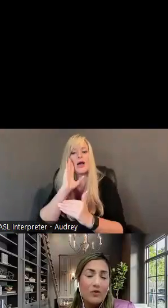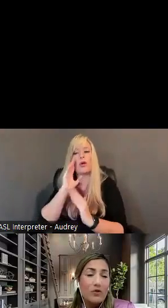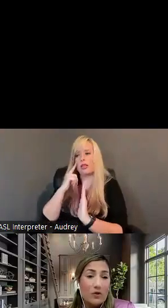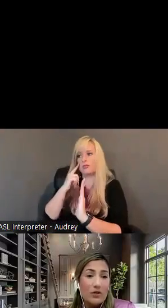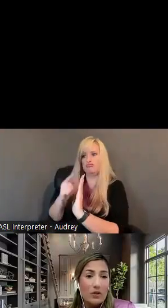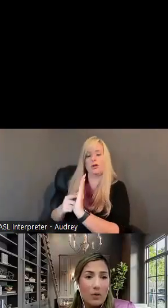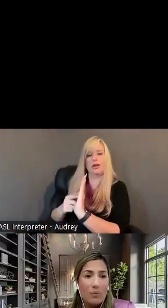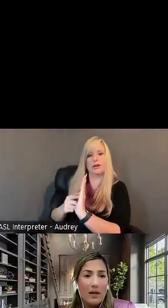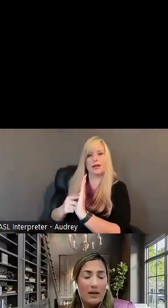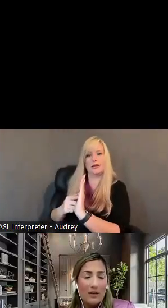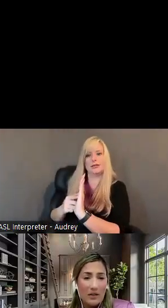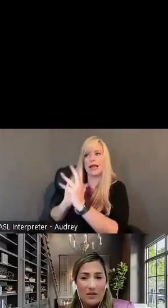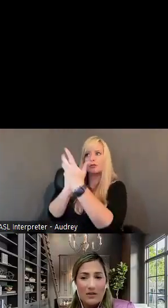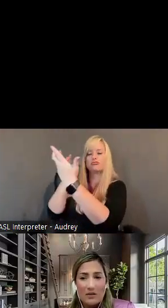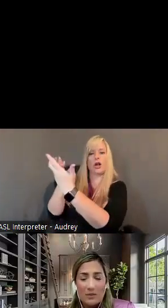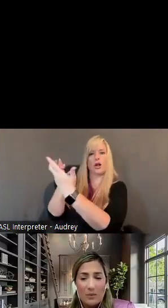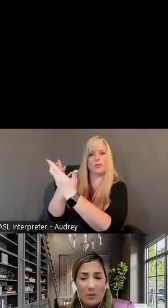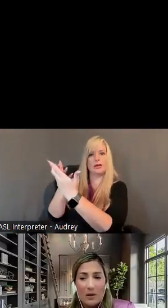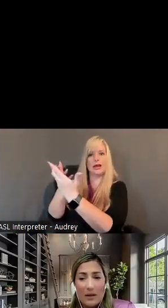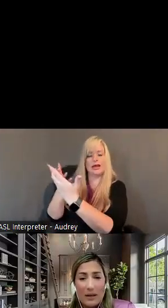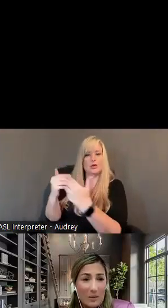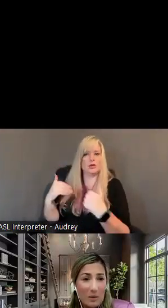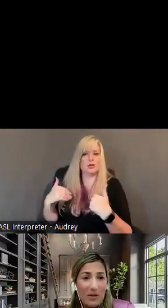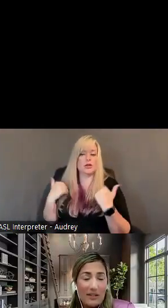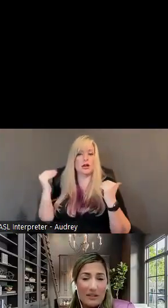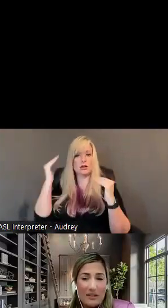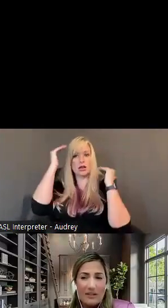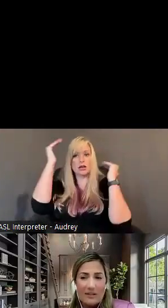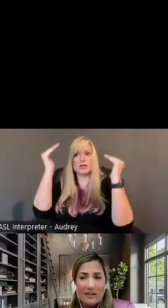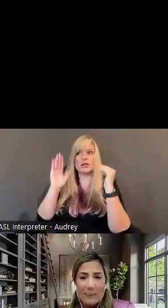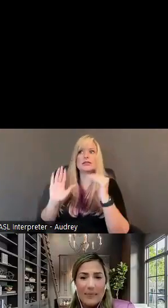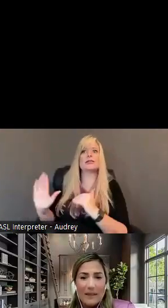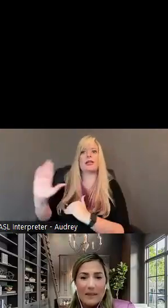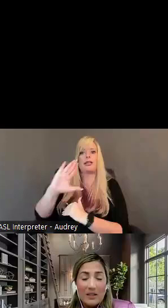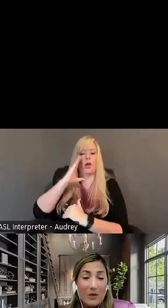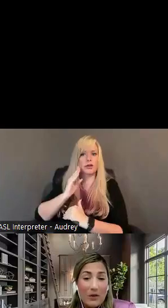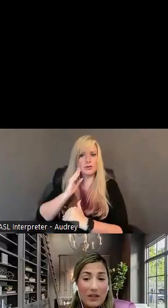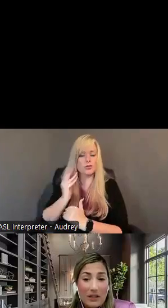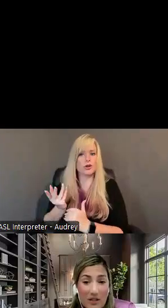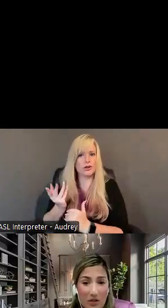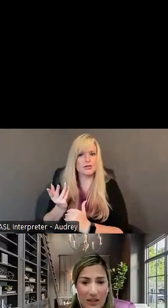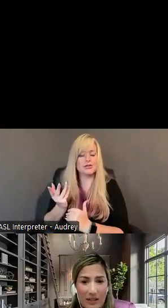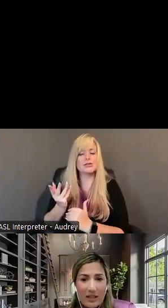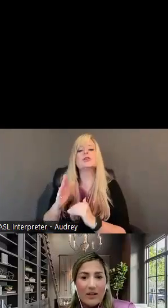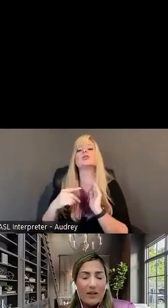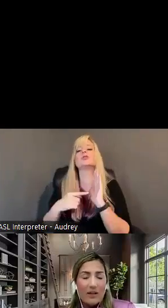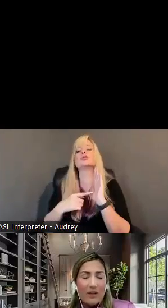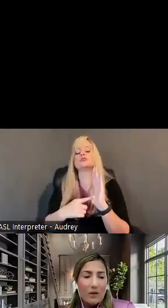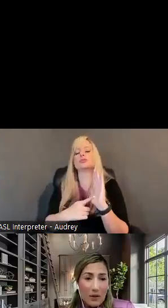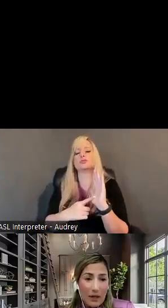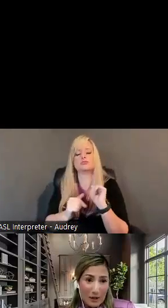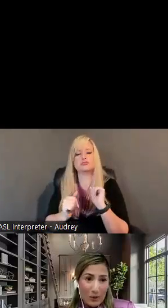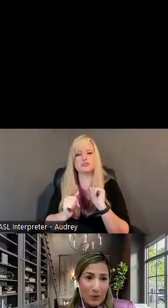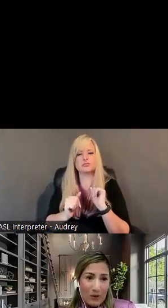full scope of young adults experiences. To further illustrate the WHO-DAS tool, which